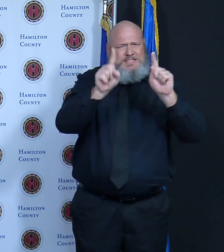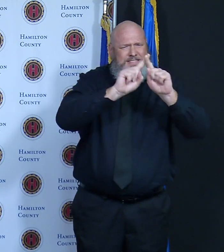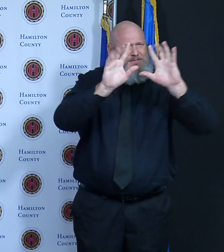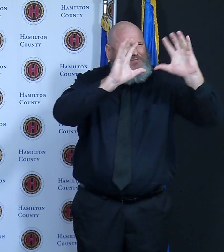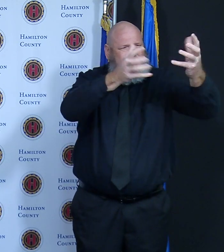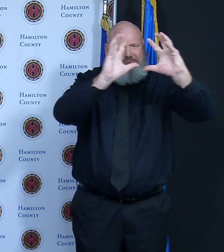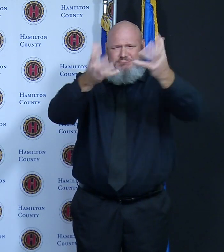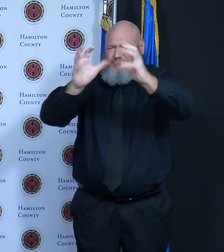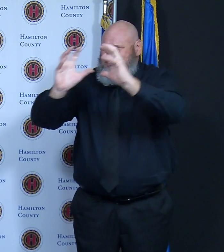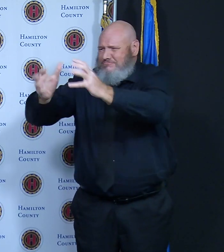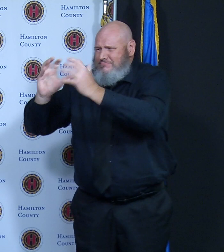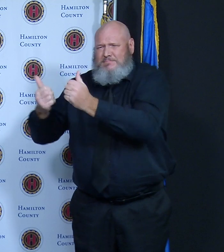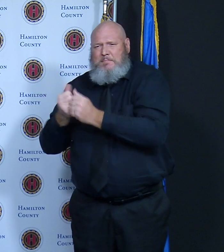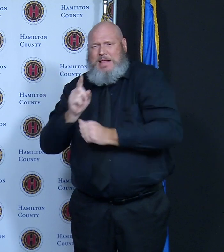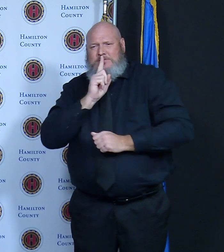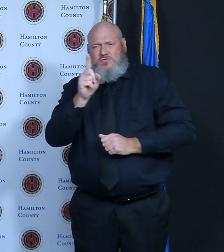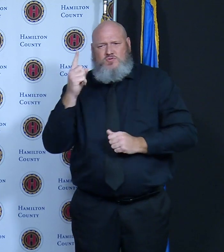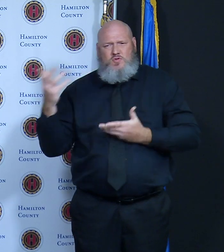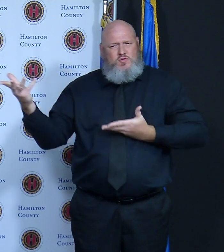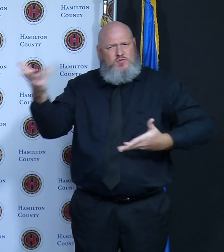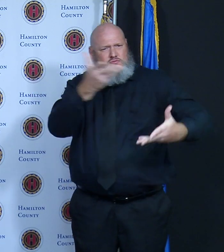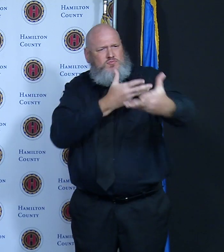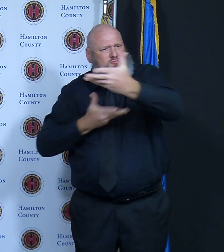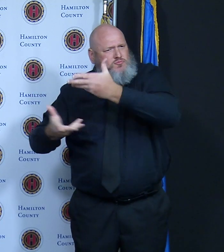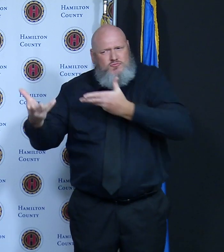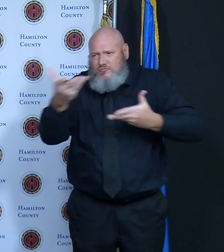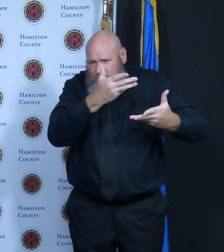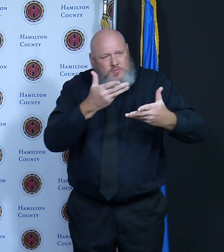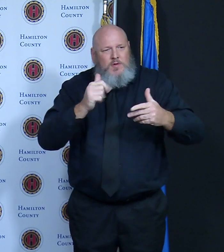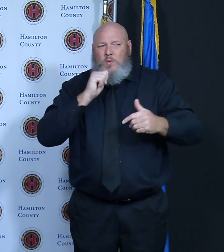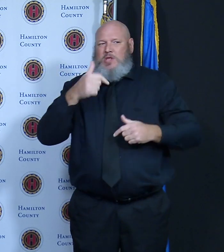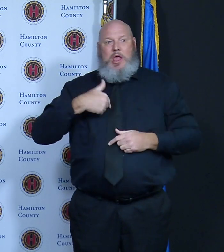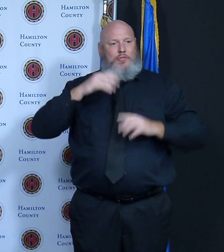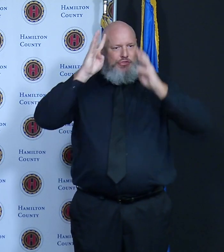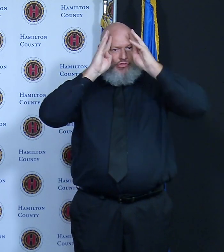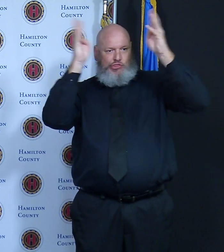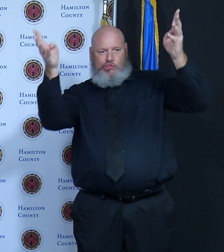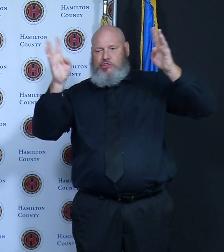to Covid-19 and we work particularly well and are in coordination with our